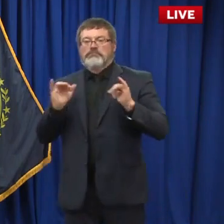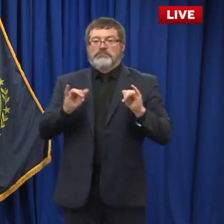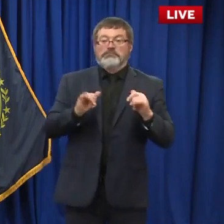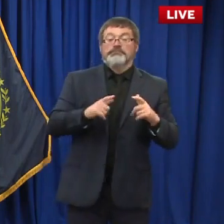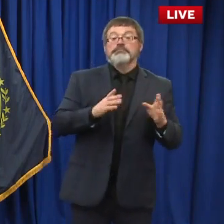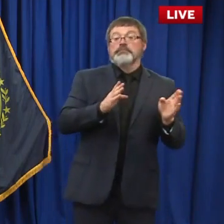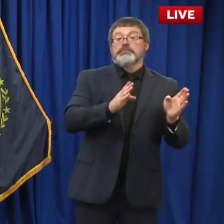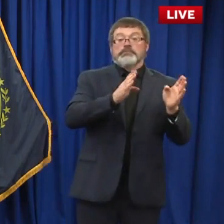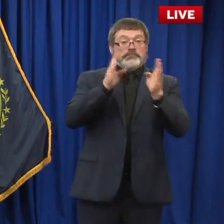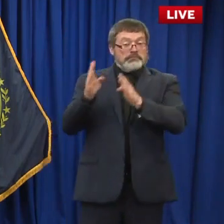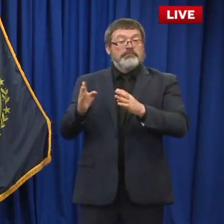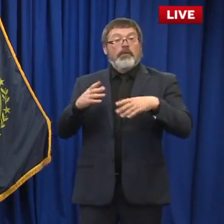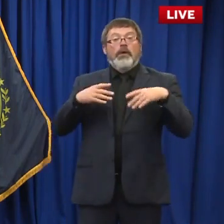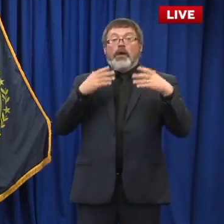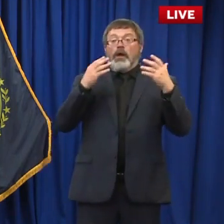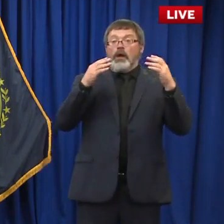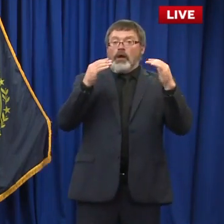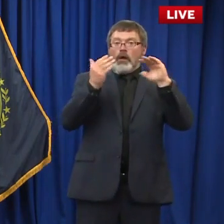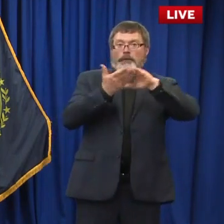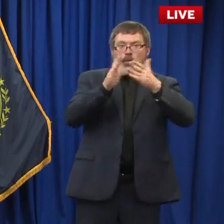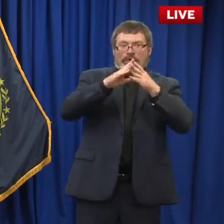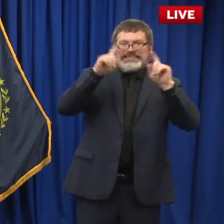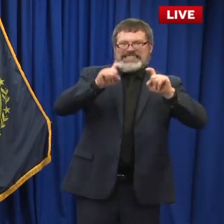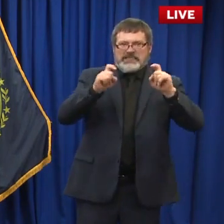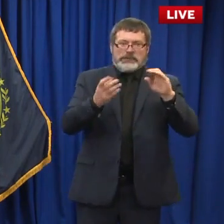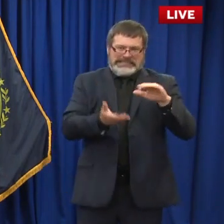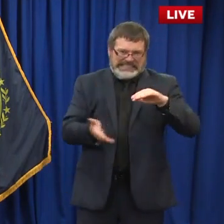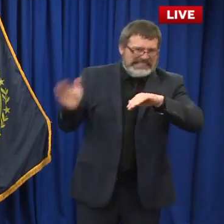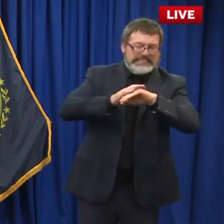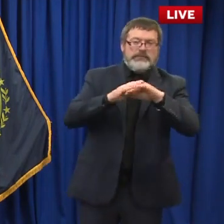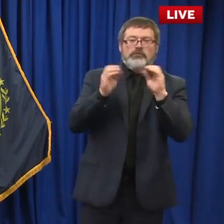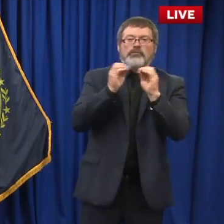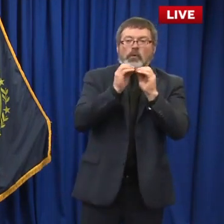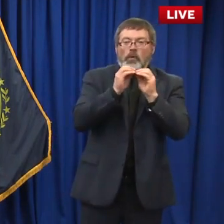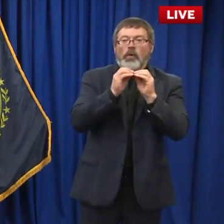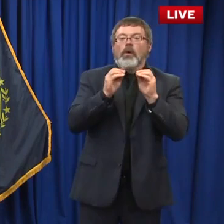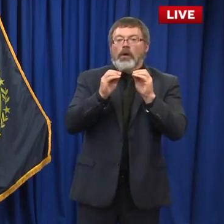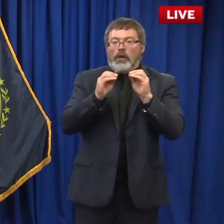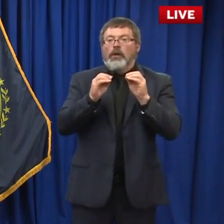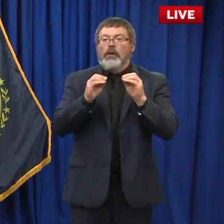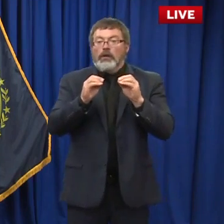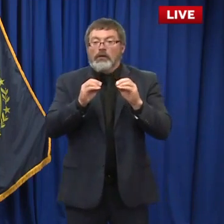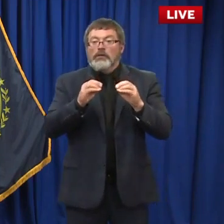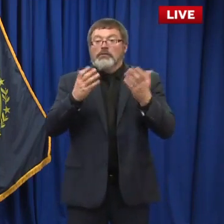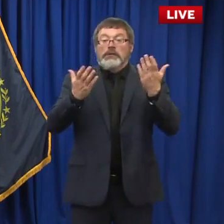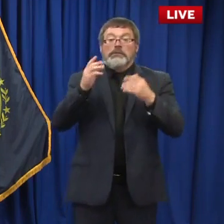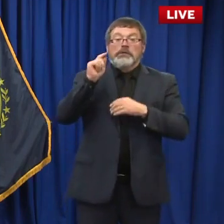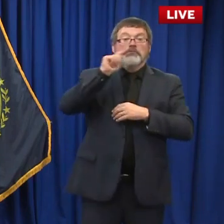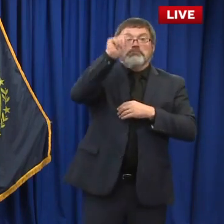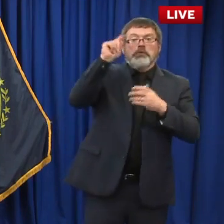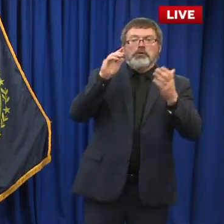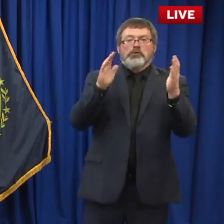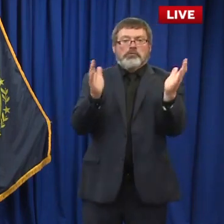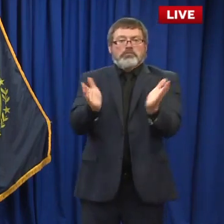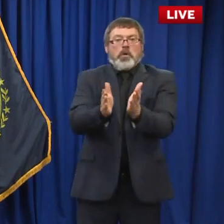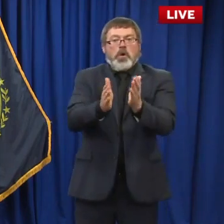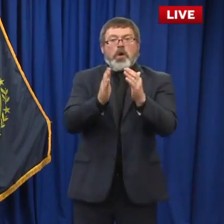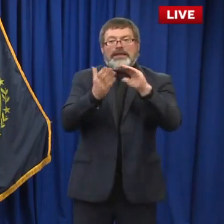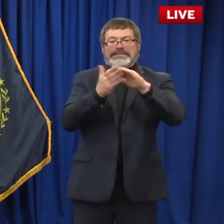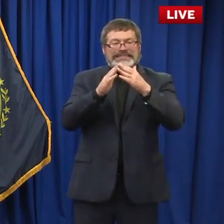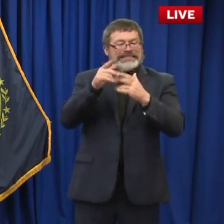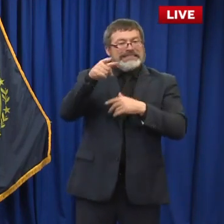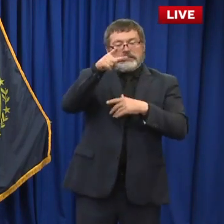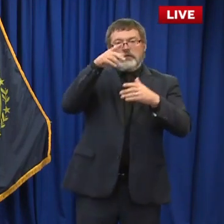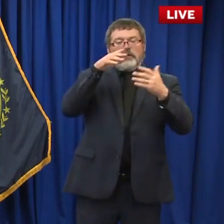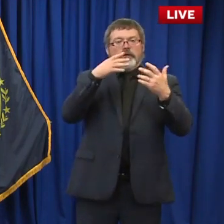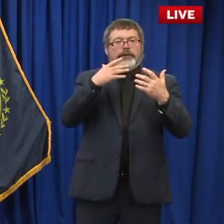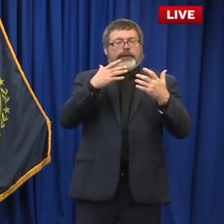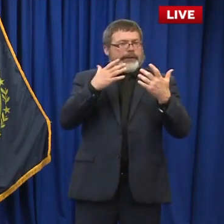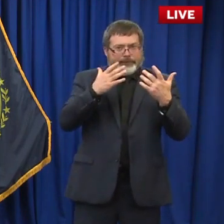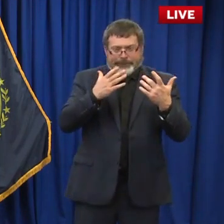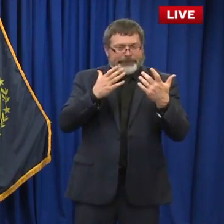OBVIOUSLY, WE'RE ALWAYS TRYING TO INCREASE ITS TESTING CAPACITY BUT ESPECIALLY IN SOME OF THE SMALL ARE CITIES, IN AREAS WHERE, AGAIN, WE KNOW THAT EITHER FROM A LANGUAGE BARRIER,